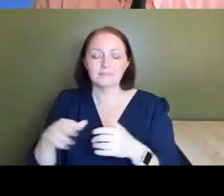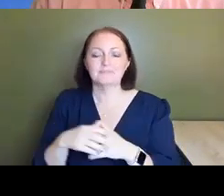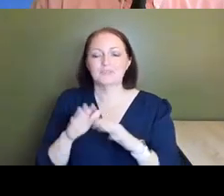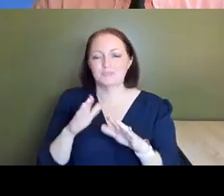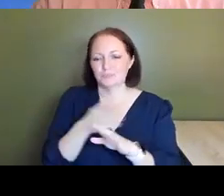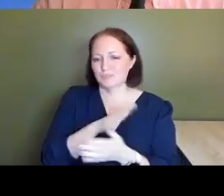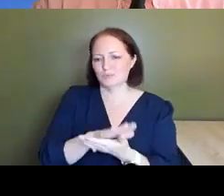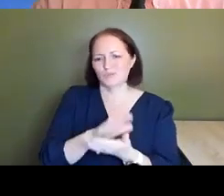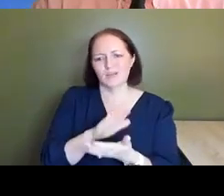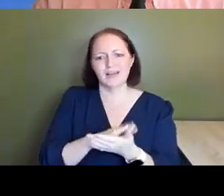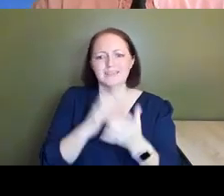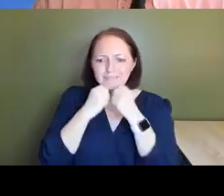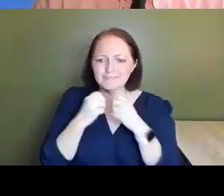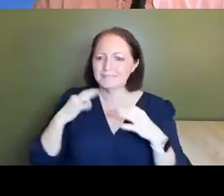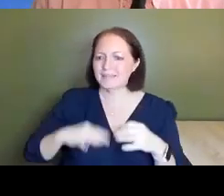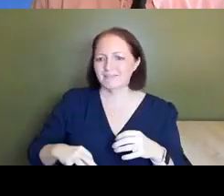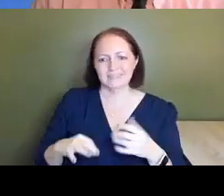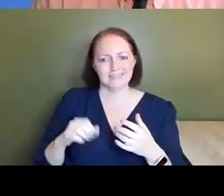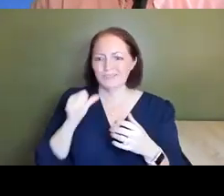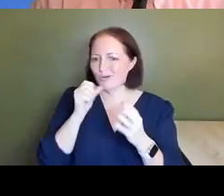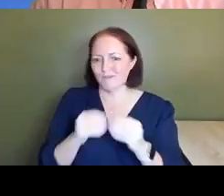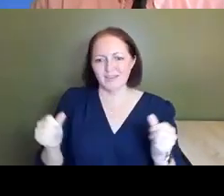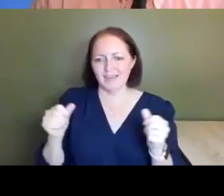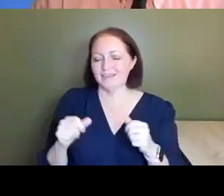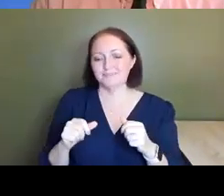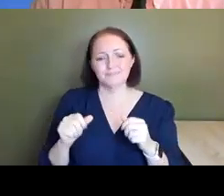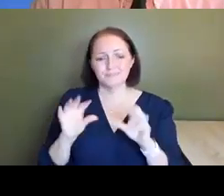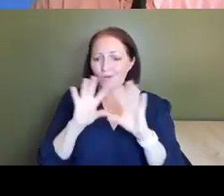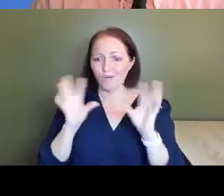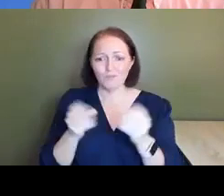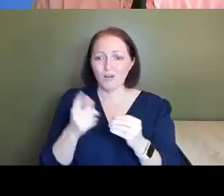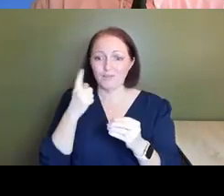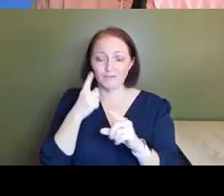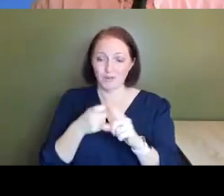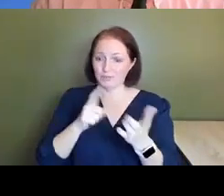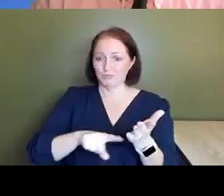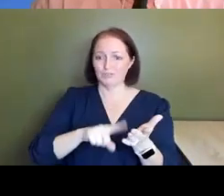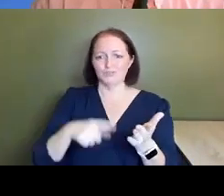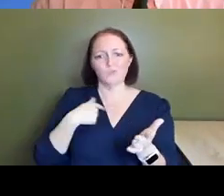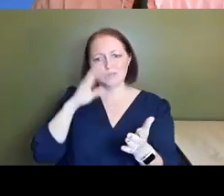benefits that do not fade. Overall from the research we know that we get these benefits